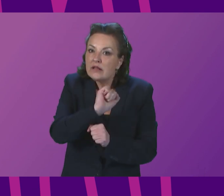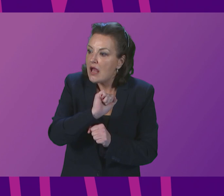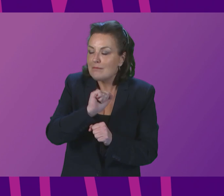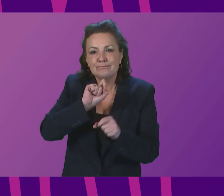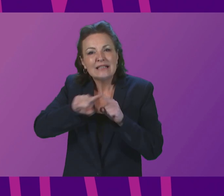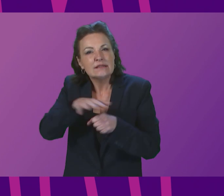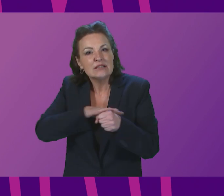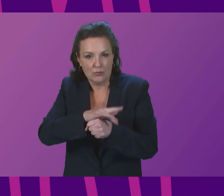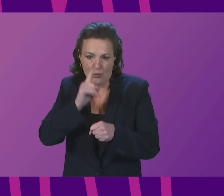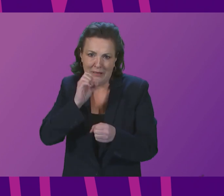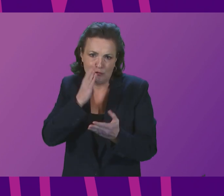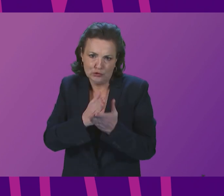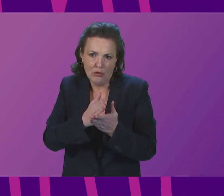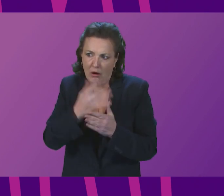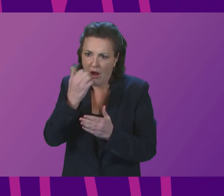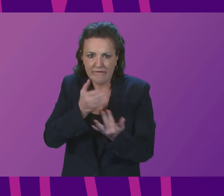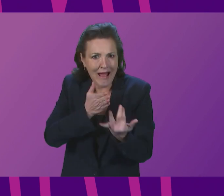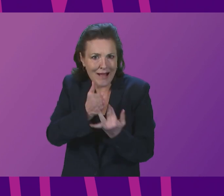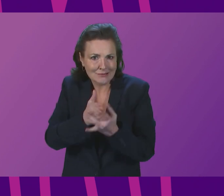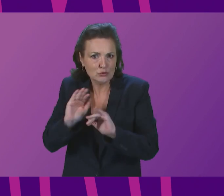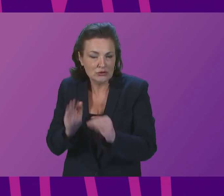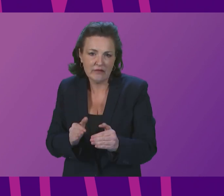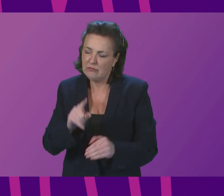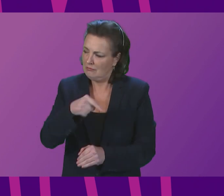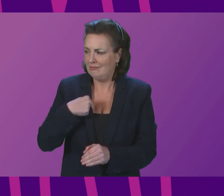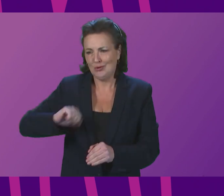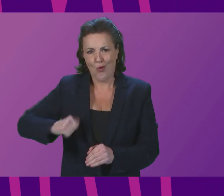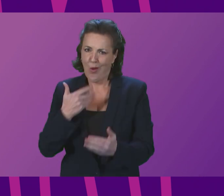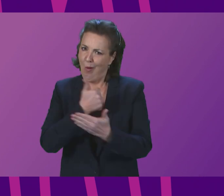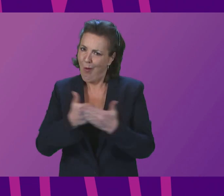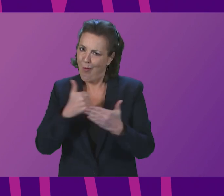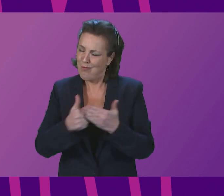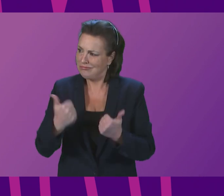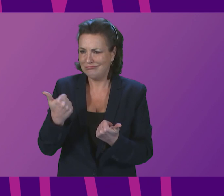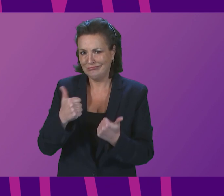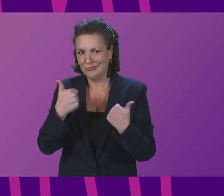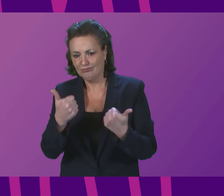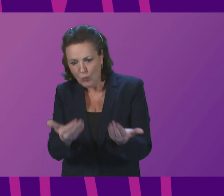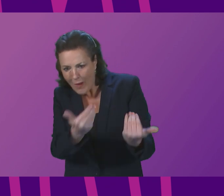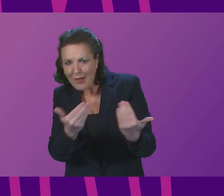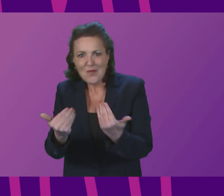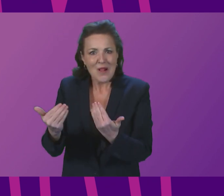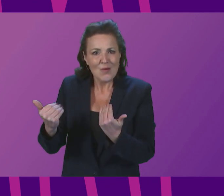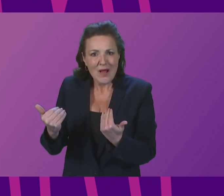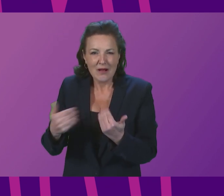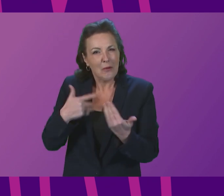We have a proud history of welcoming displaced people and a wealth of experience from previous schemes.